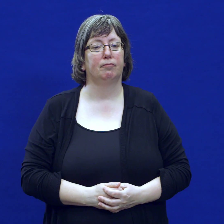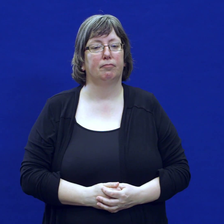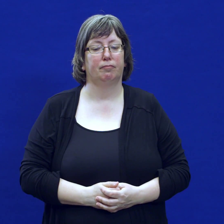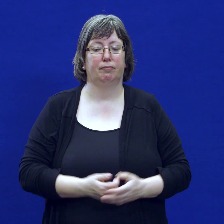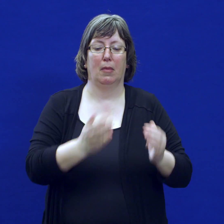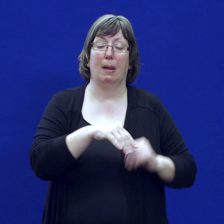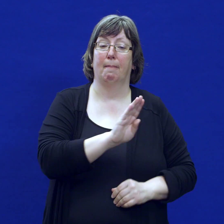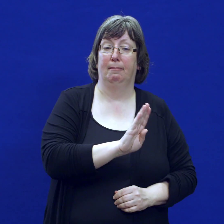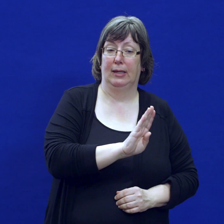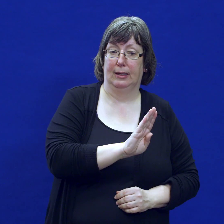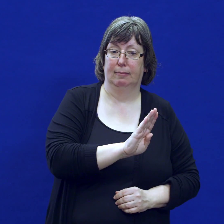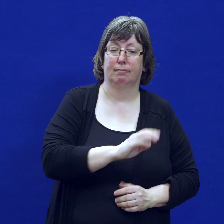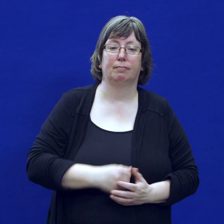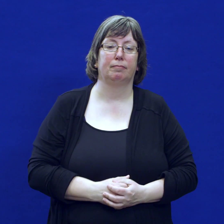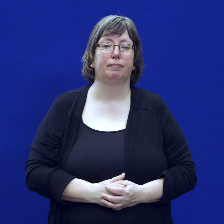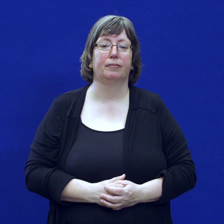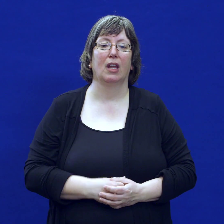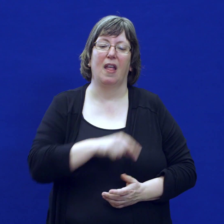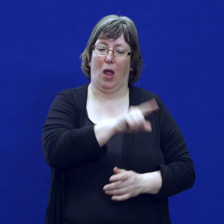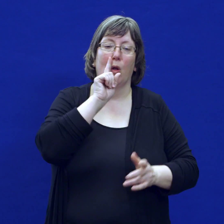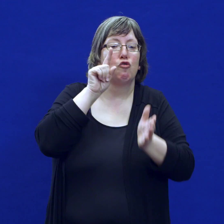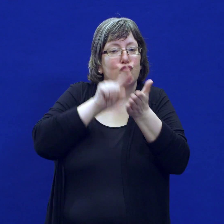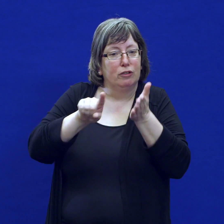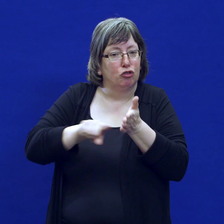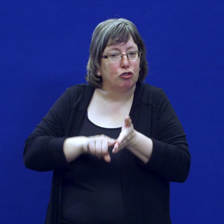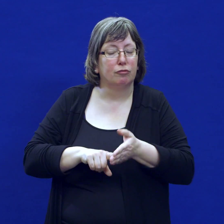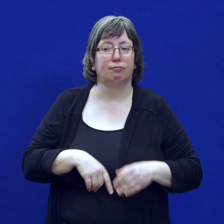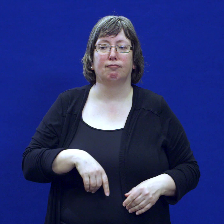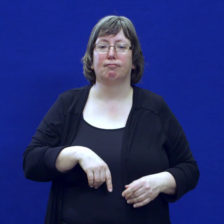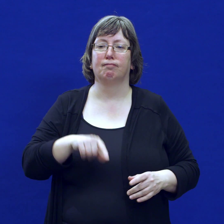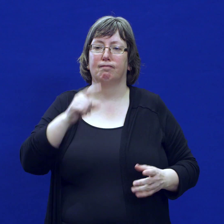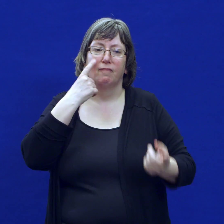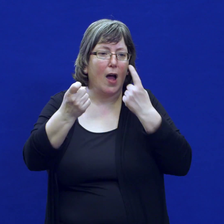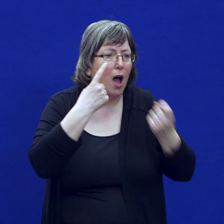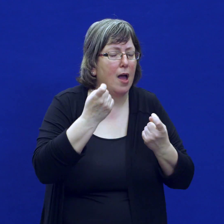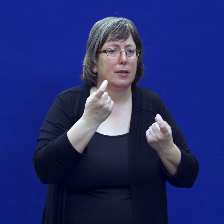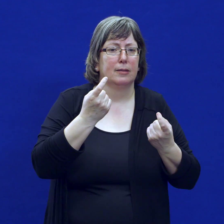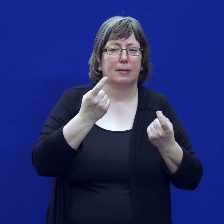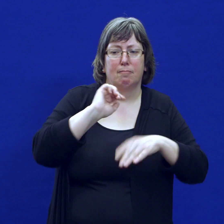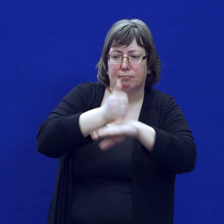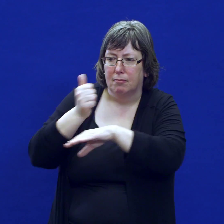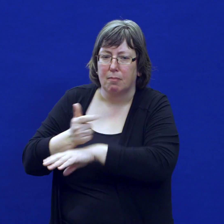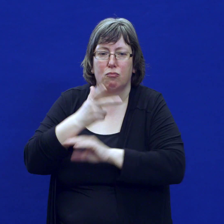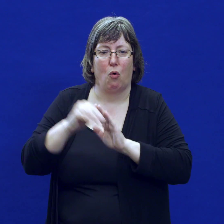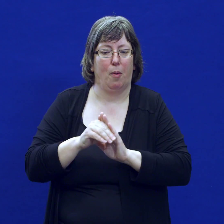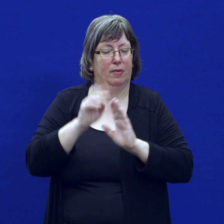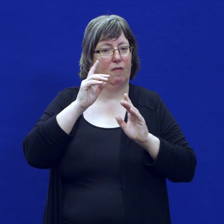b. conduct research and develop and implement programs of public